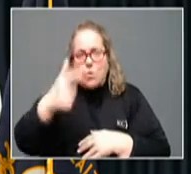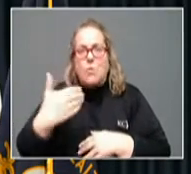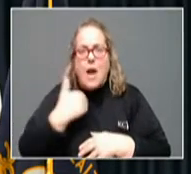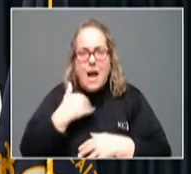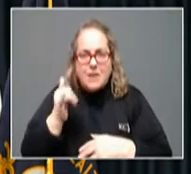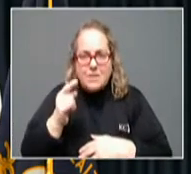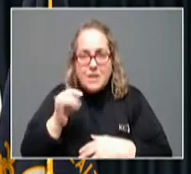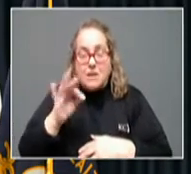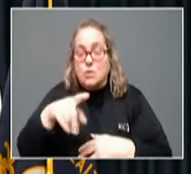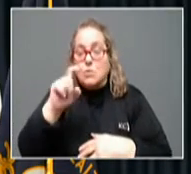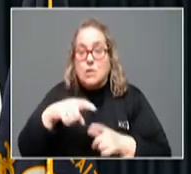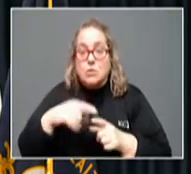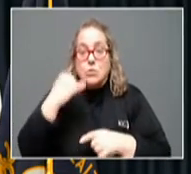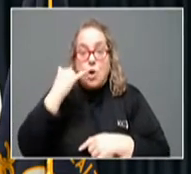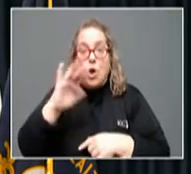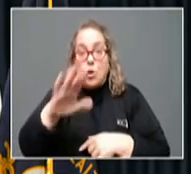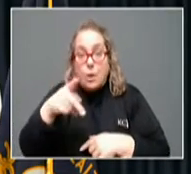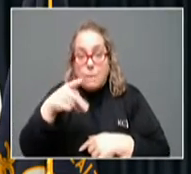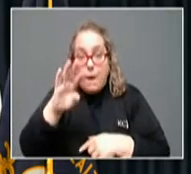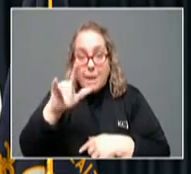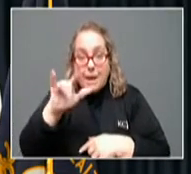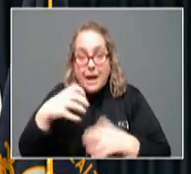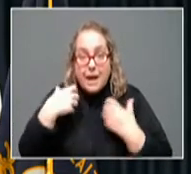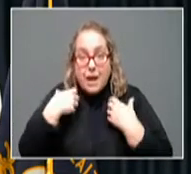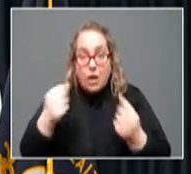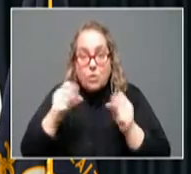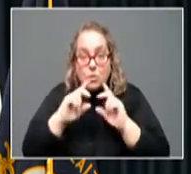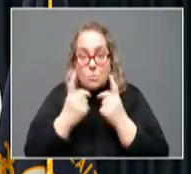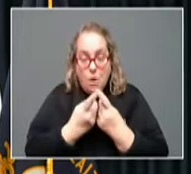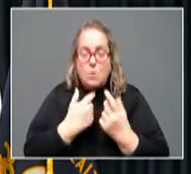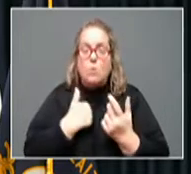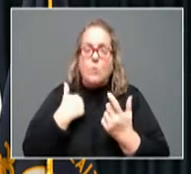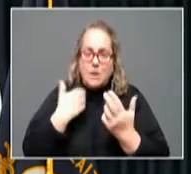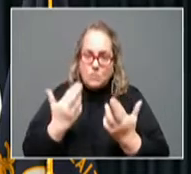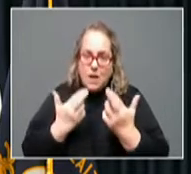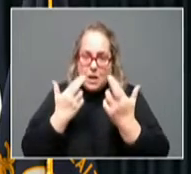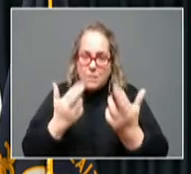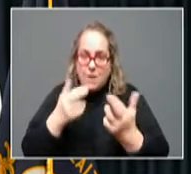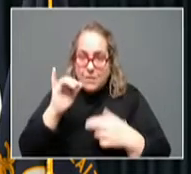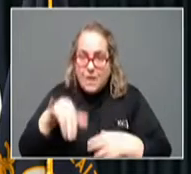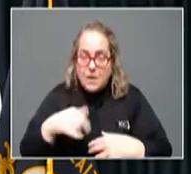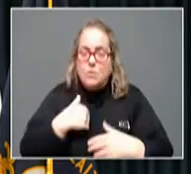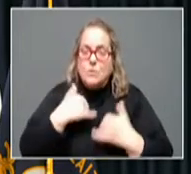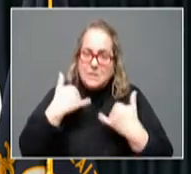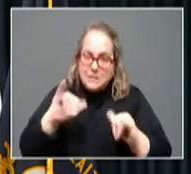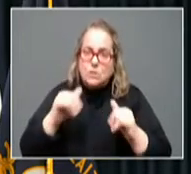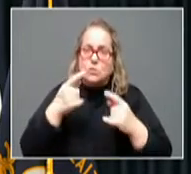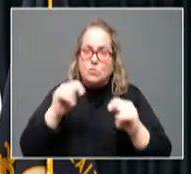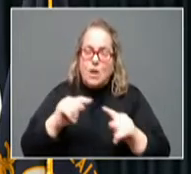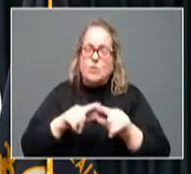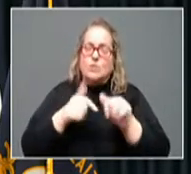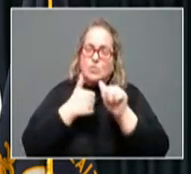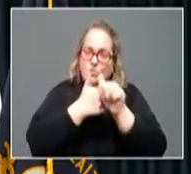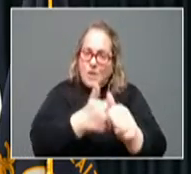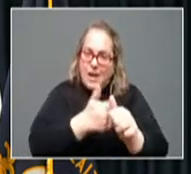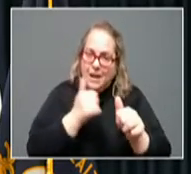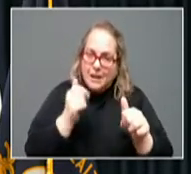public Health Department, we we do suggest that. Is there still, we're still trying to track this. But you know, sometimes people take a turn for